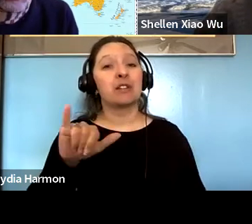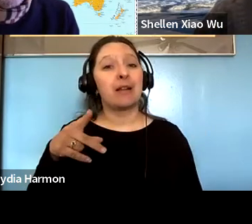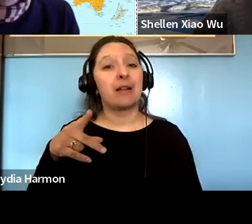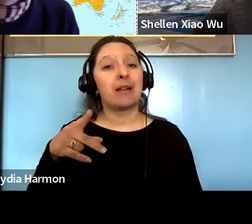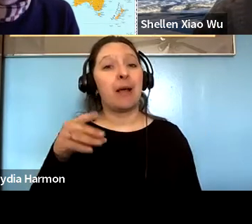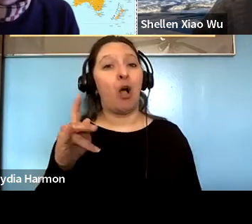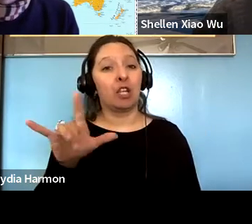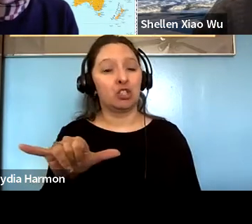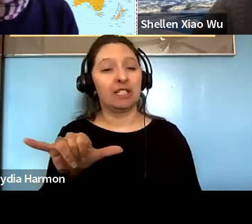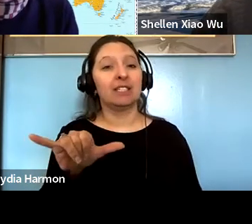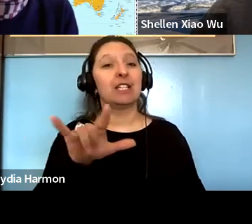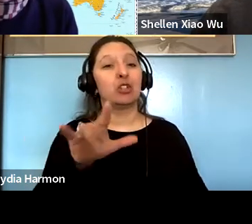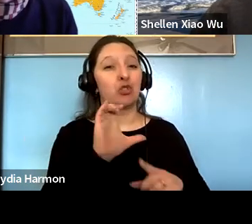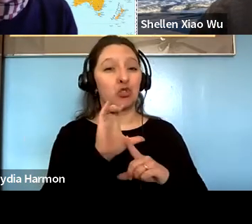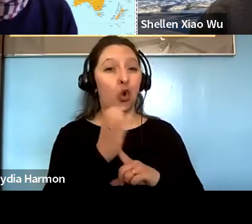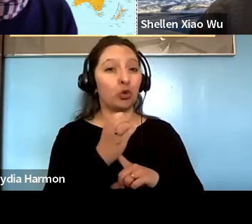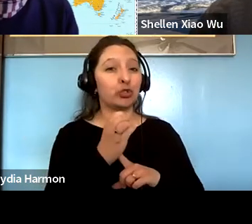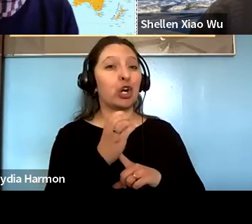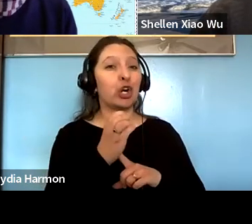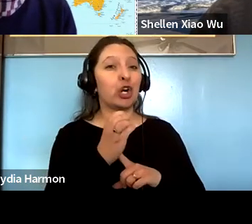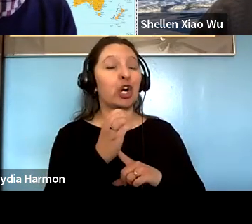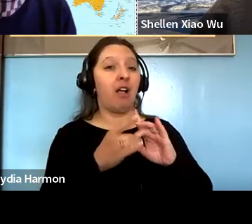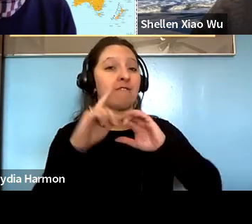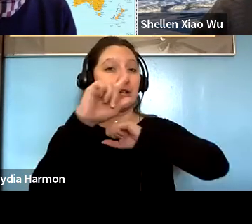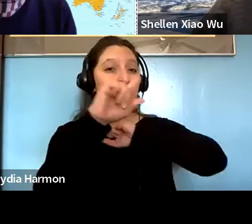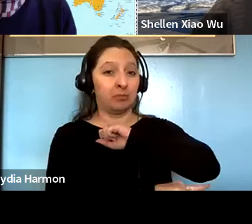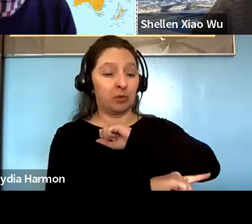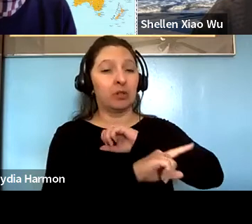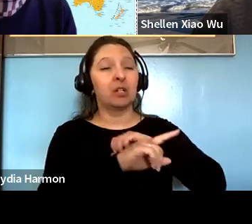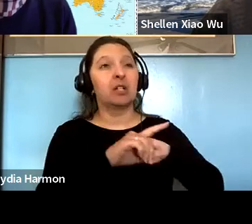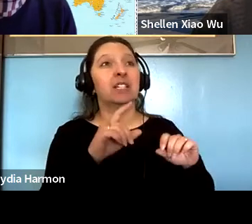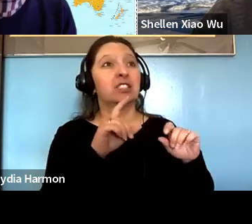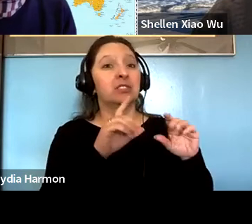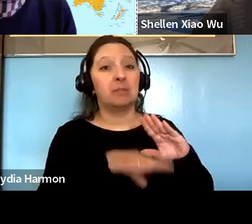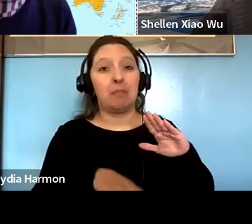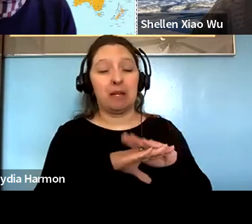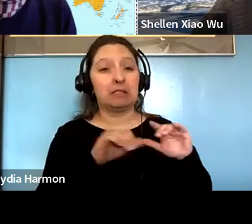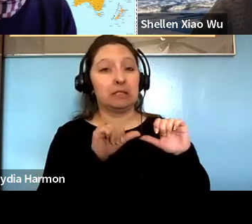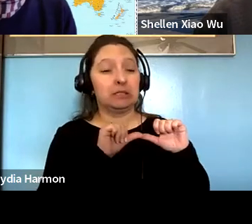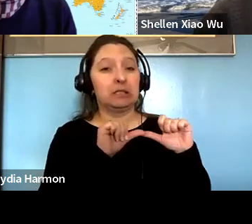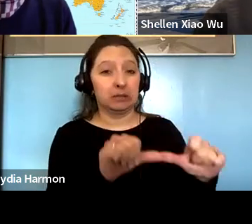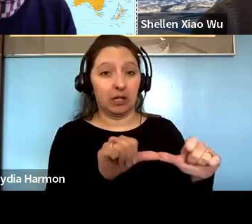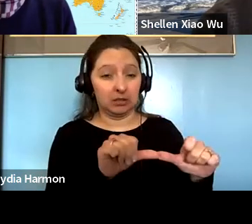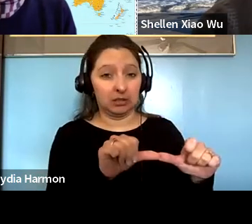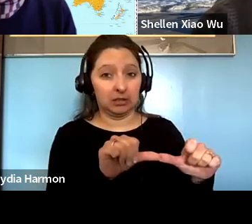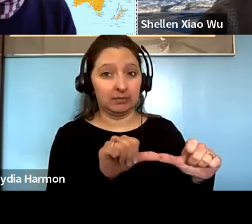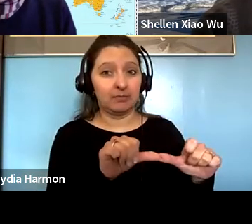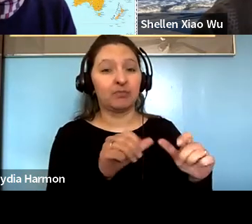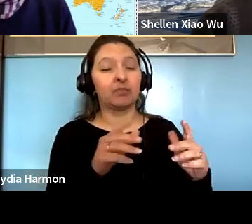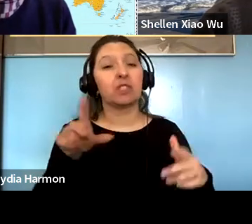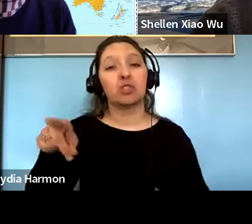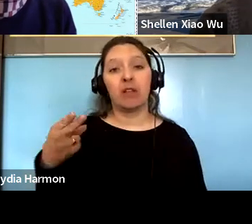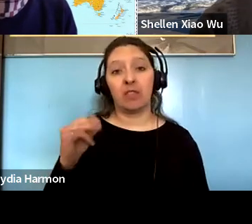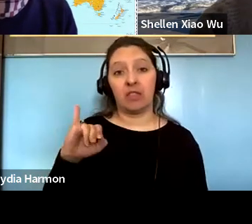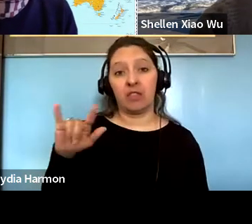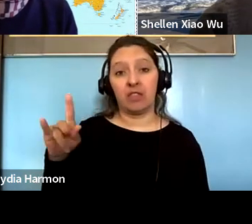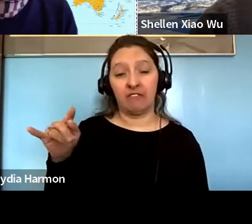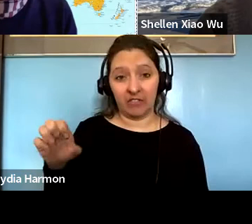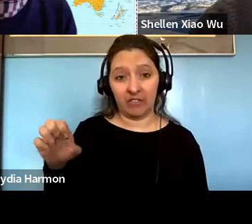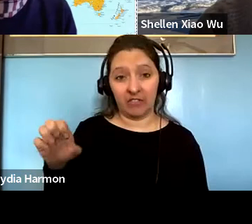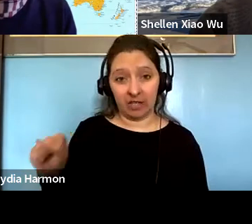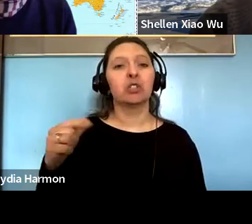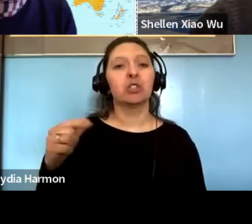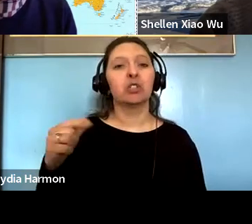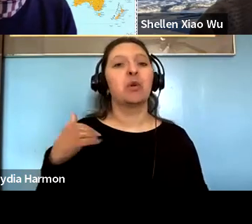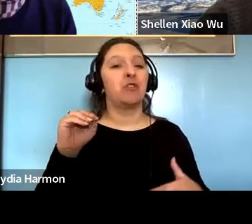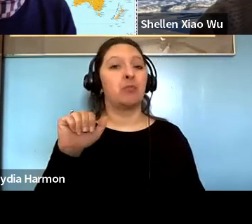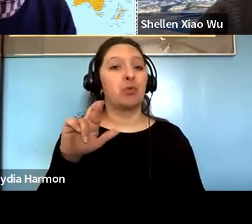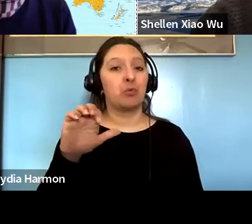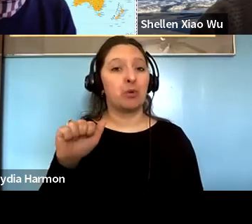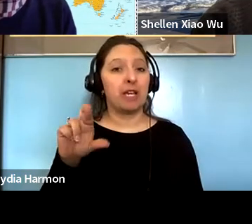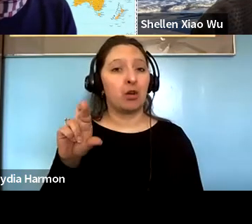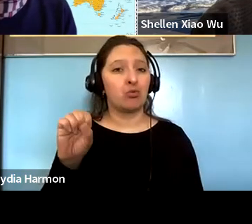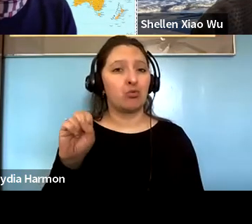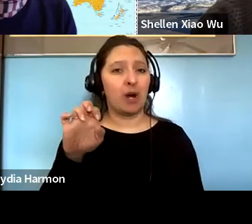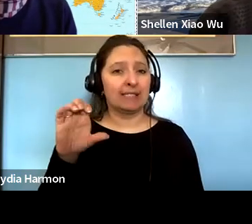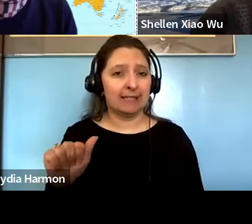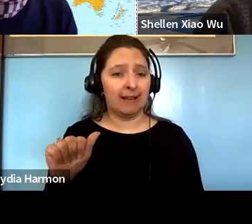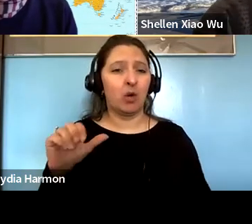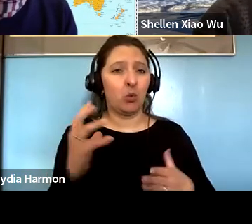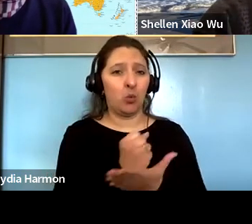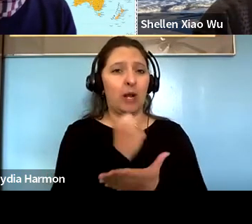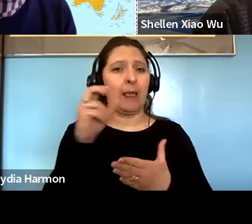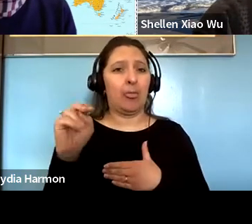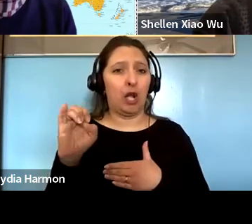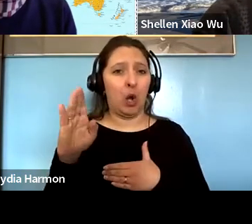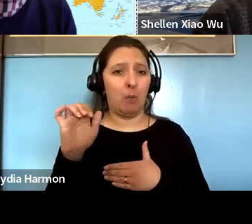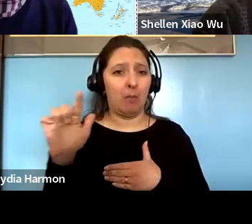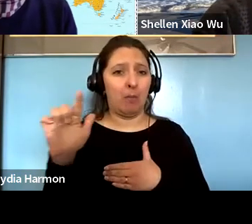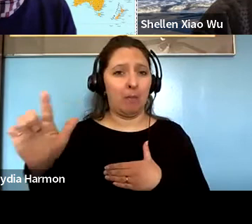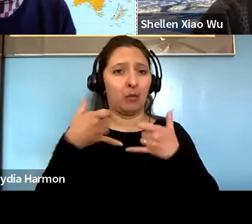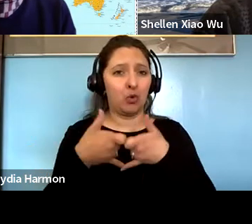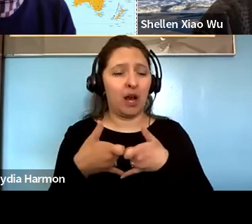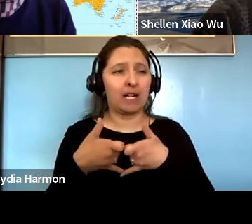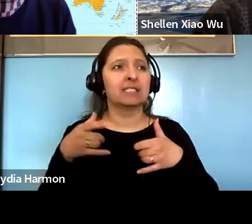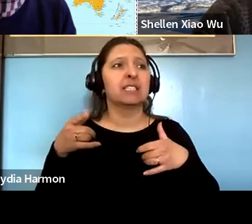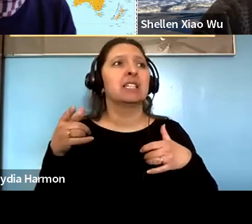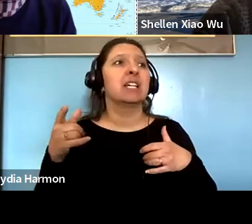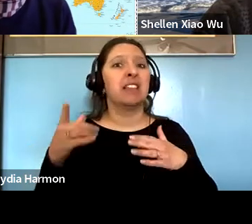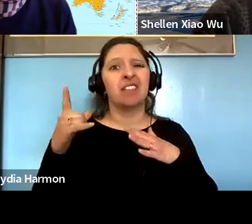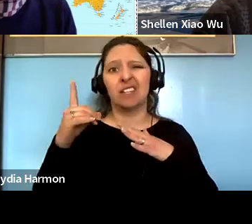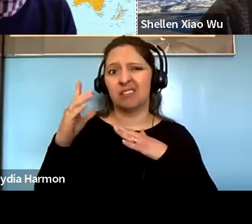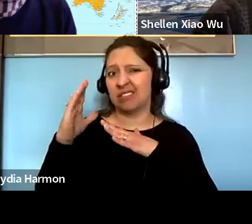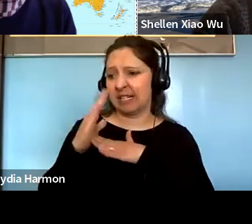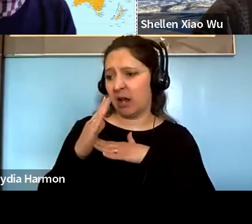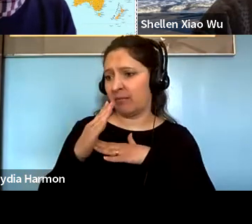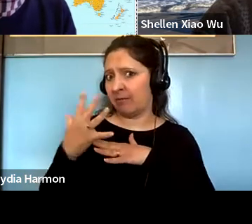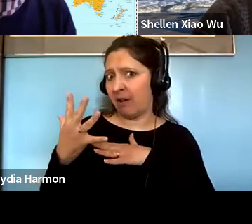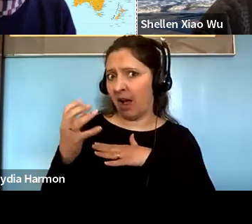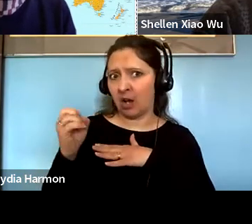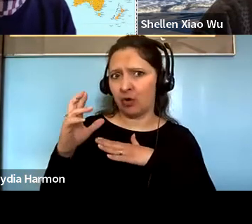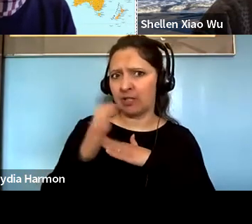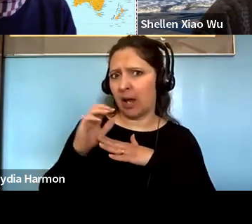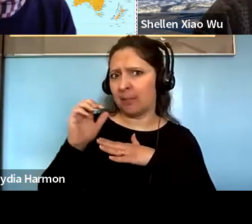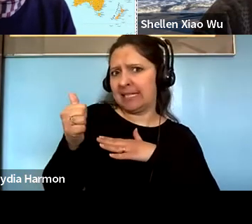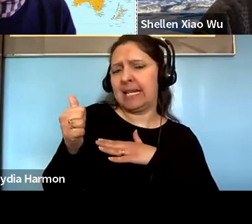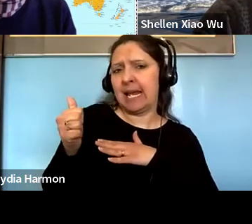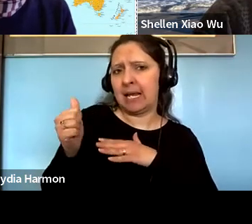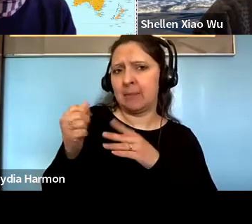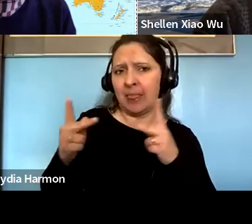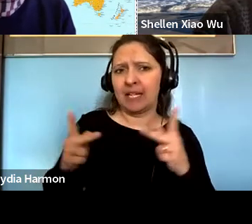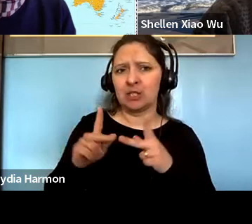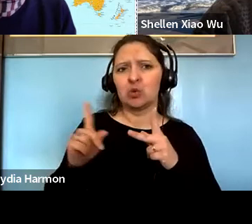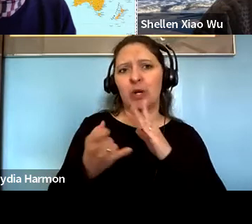Paul Gellert: of impunity was was basically constant and yet you know you have the Philippines you've got Maria Raza winning the Nobel Prize and the Philippines gaining notoriety as sort of one of the I don't know top five or top 10 places in the world where journalists have been targeted and killed.